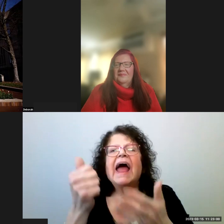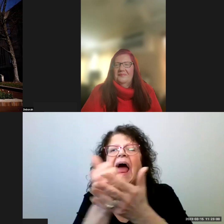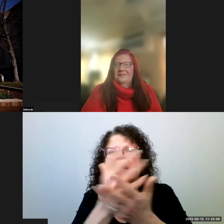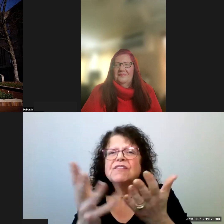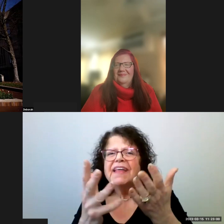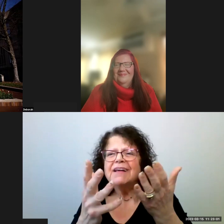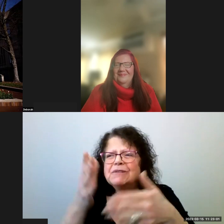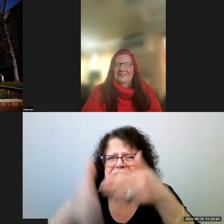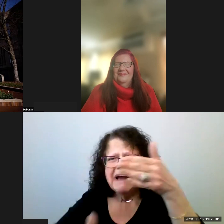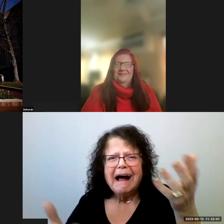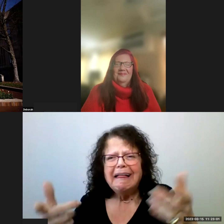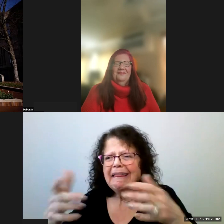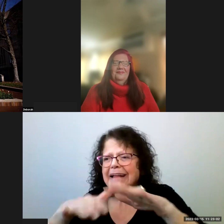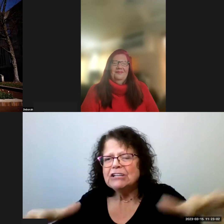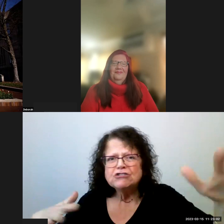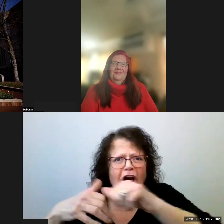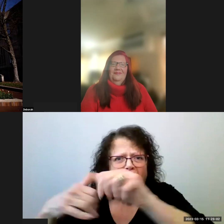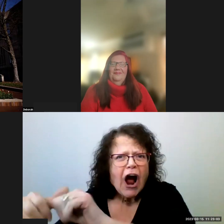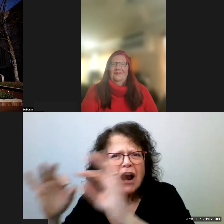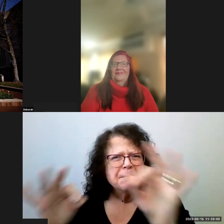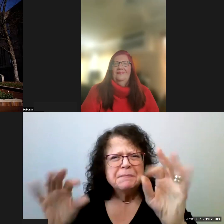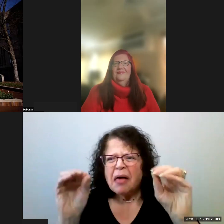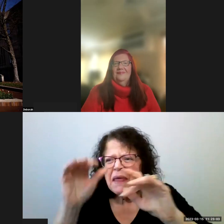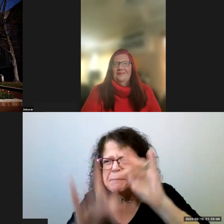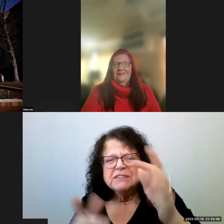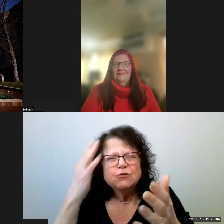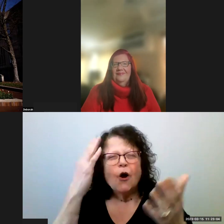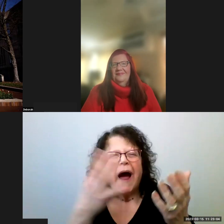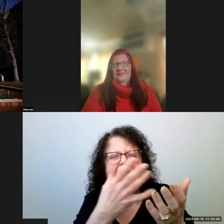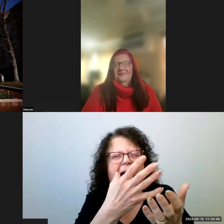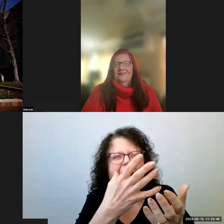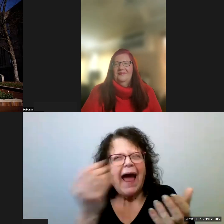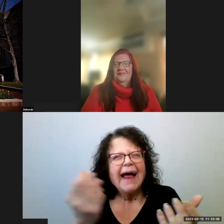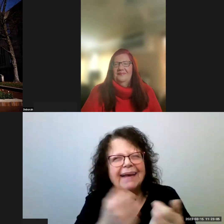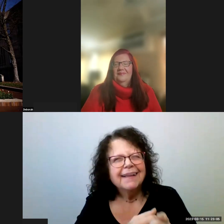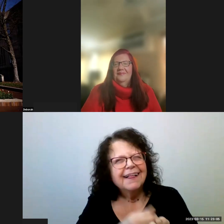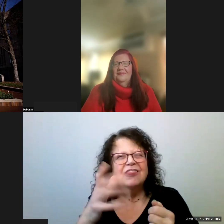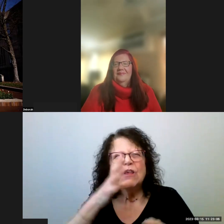lacking and I was just glad that I could help them. The parents, they were able to live